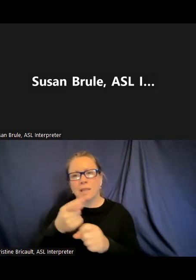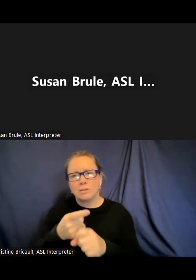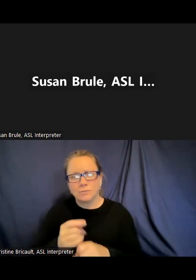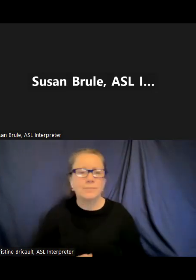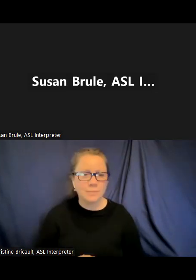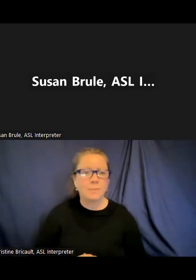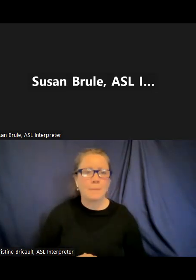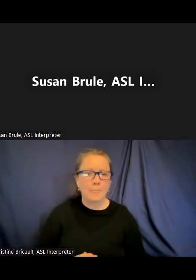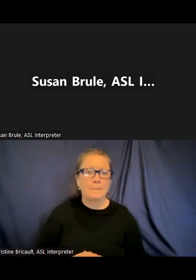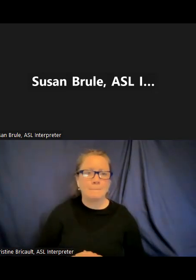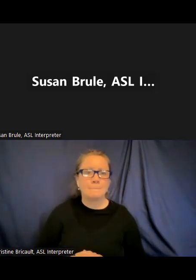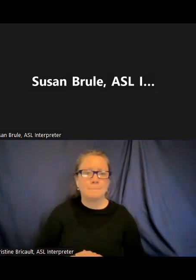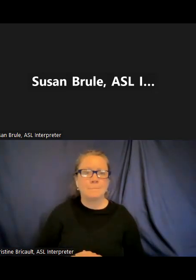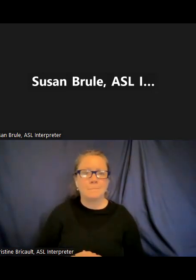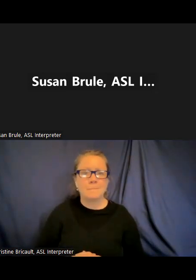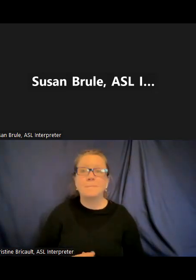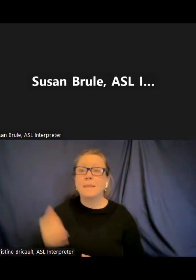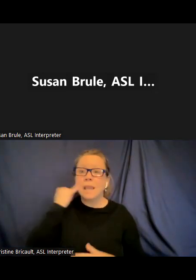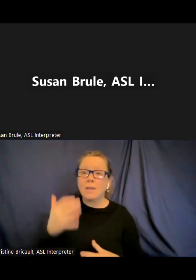And if you got an award this year, congratulations.